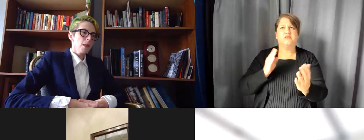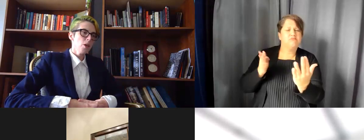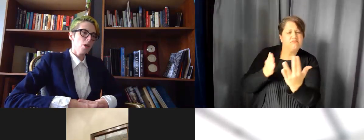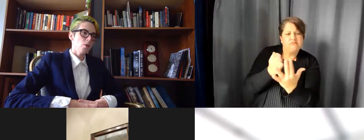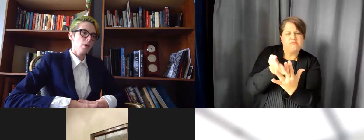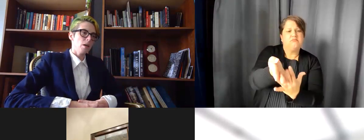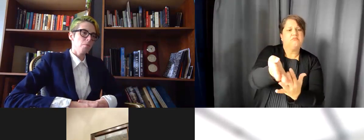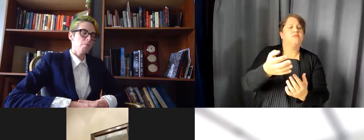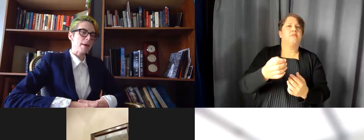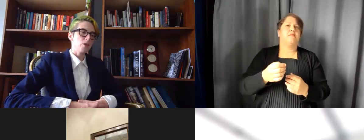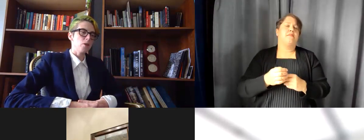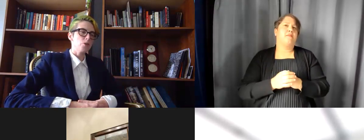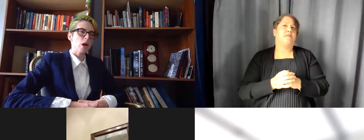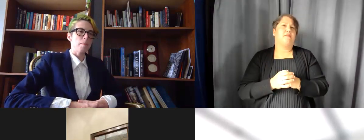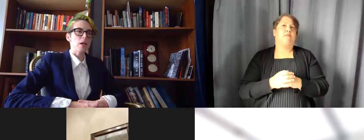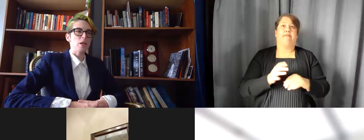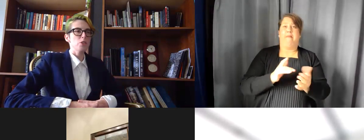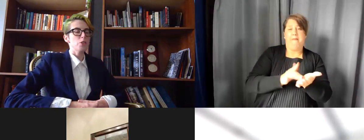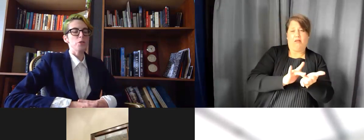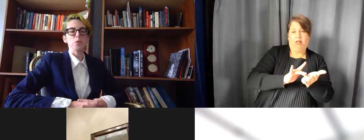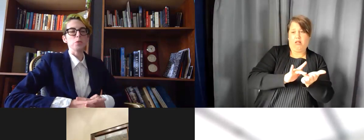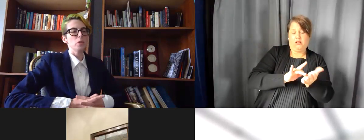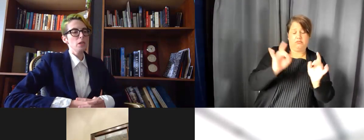Farrah Garland: you know, medical trauma to.